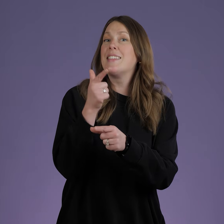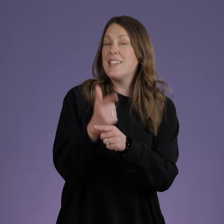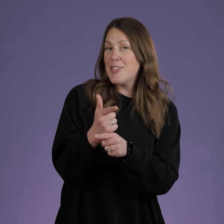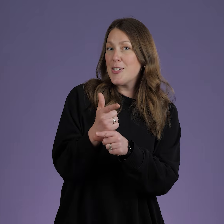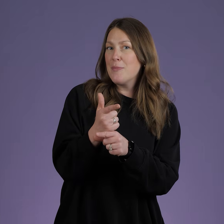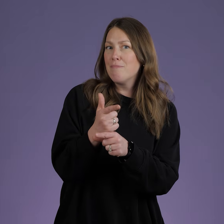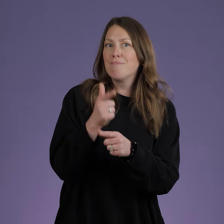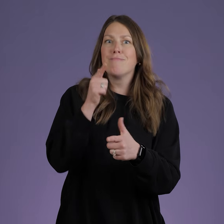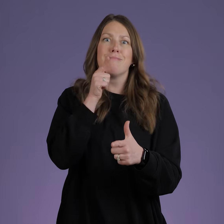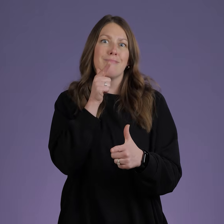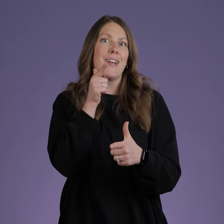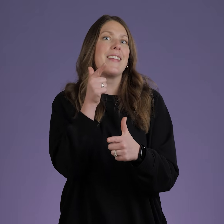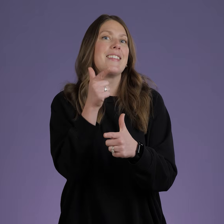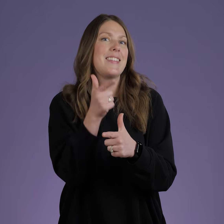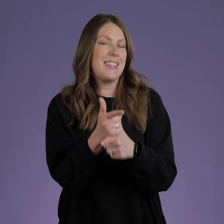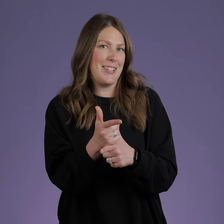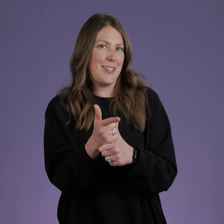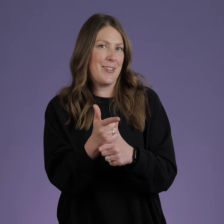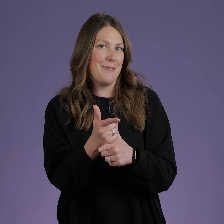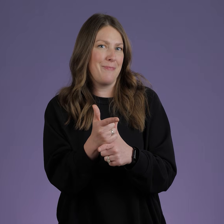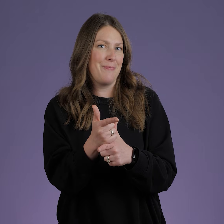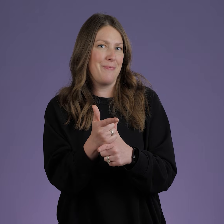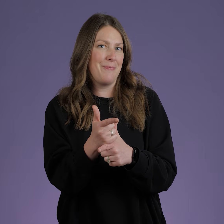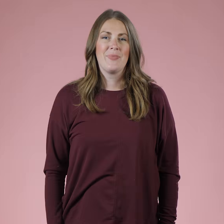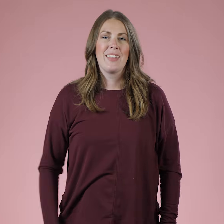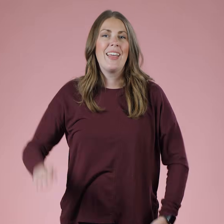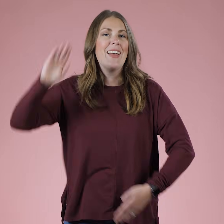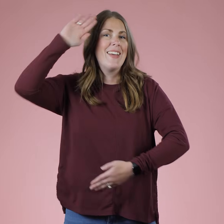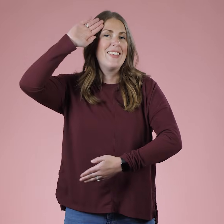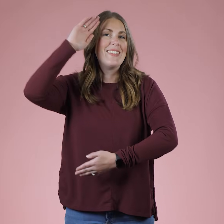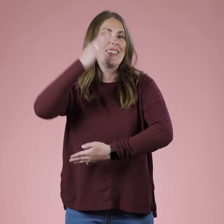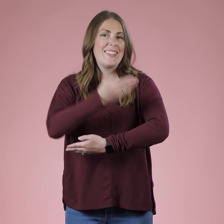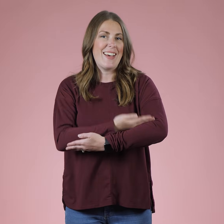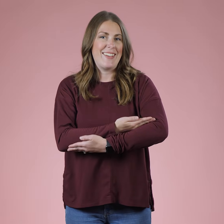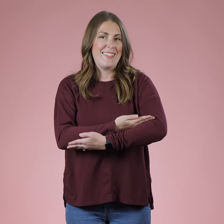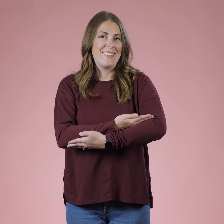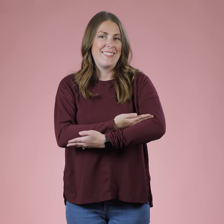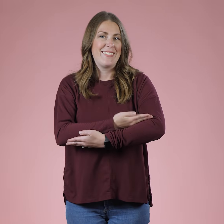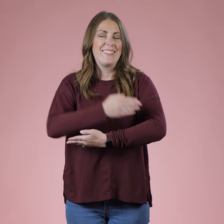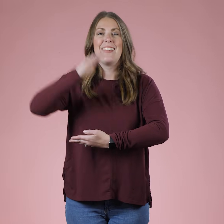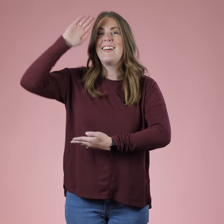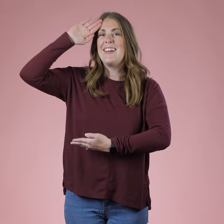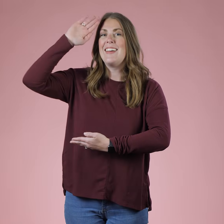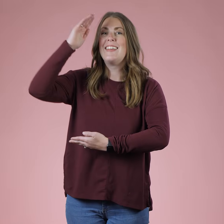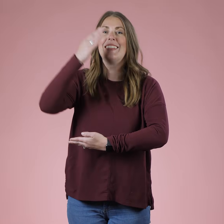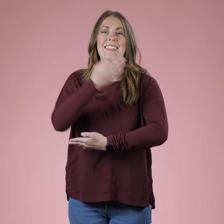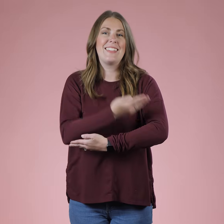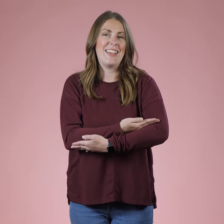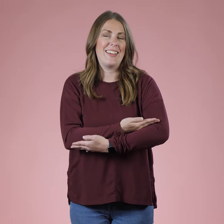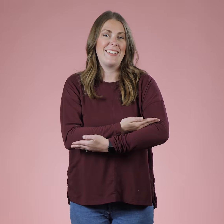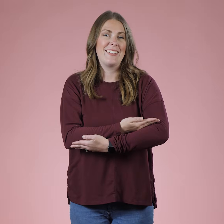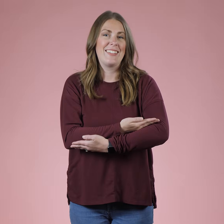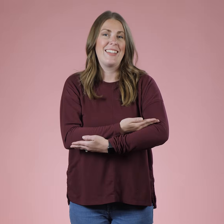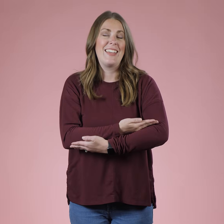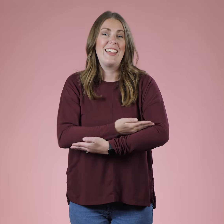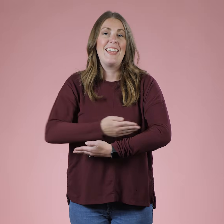Sister. Son.